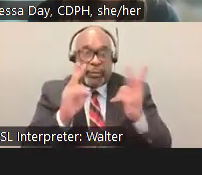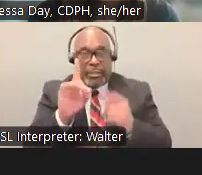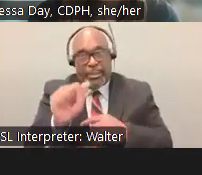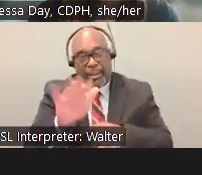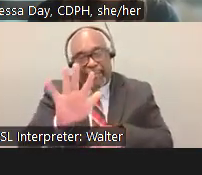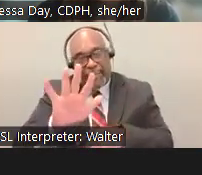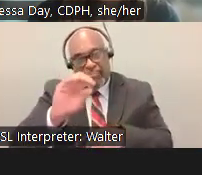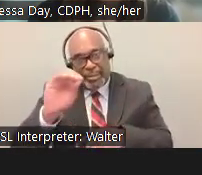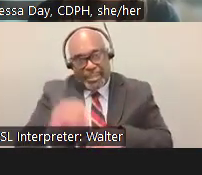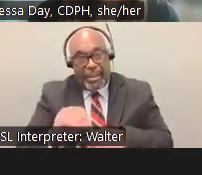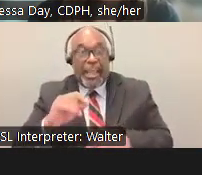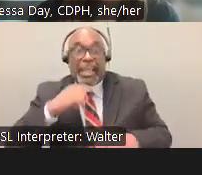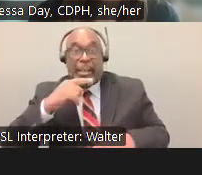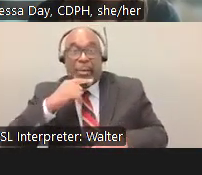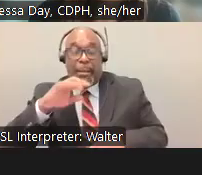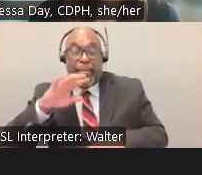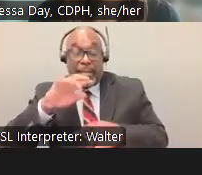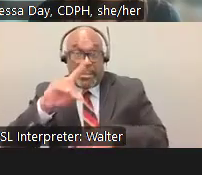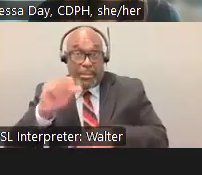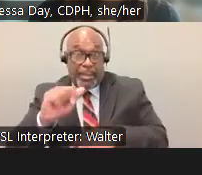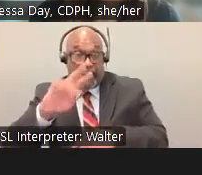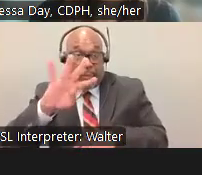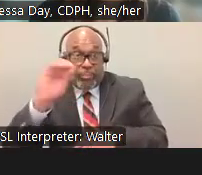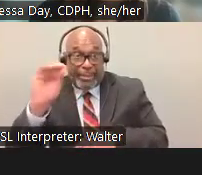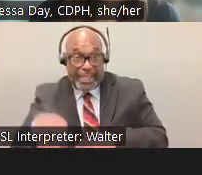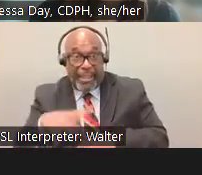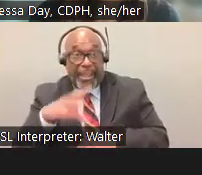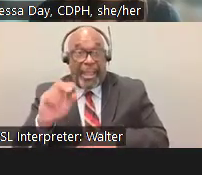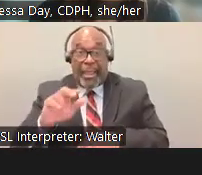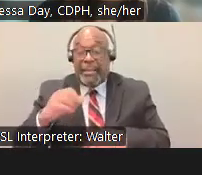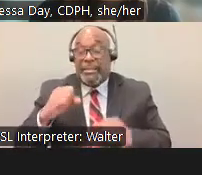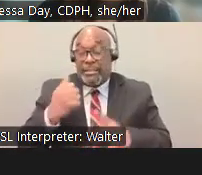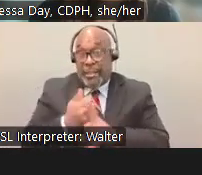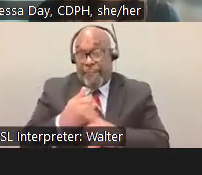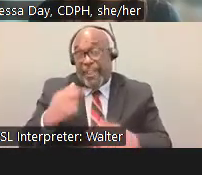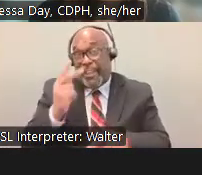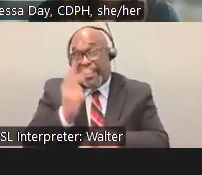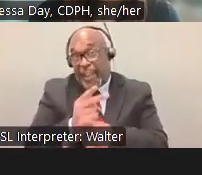13:24:48 Hearing at 4%, and self-care 3%. 13:24:50 So, that's the distribution of